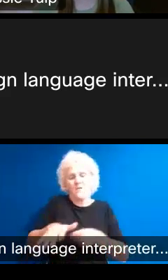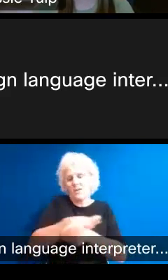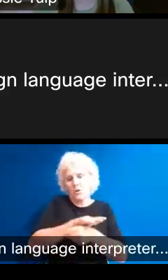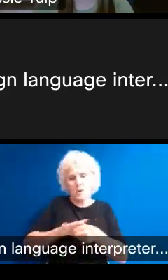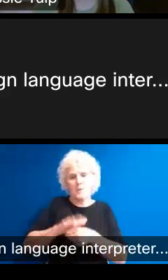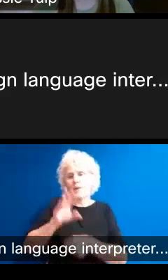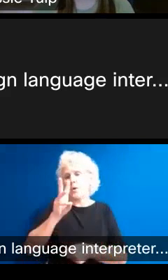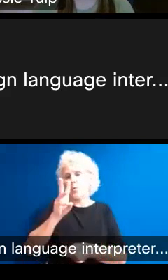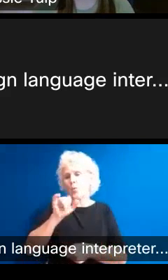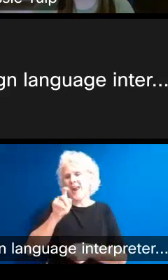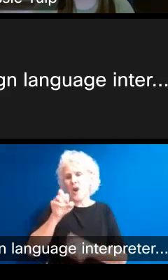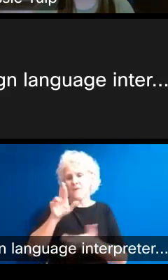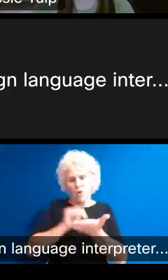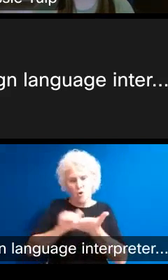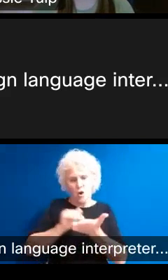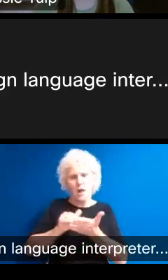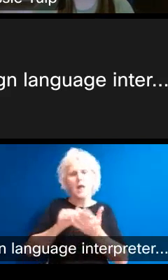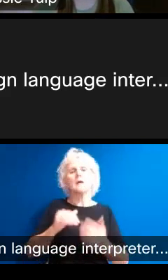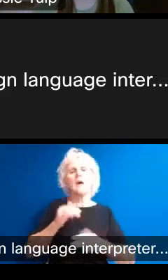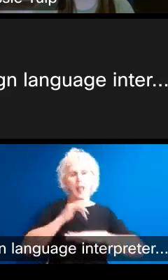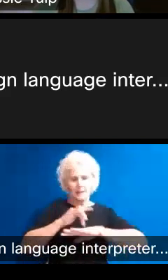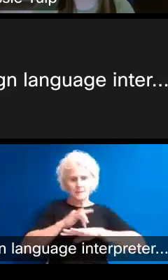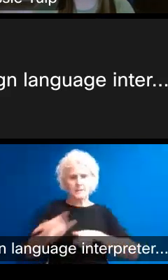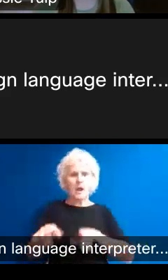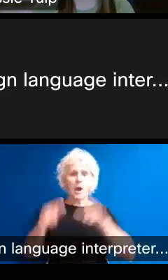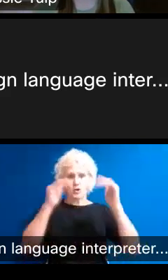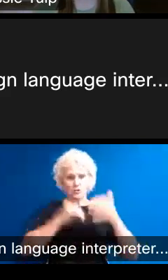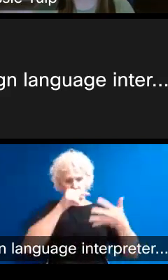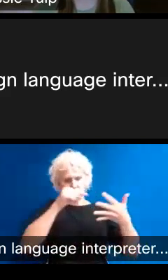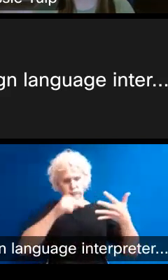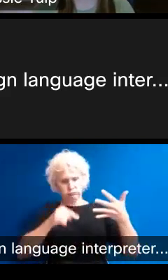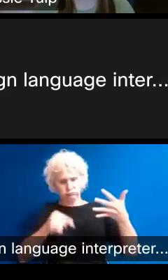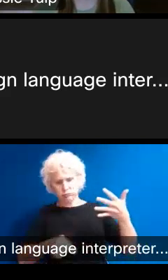MnCHOICES. On this slide, you will find resources on how to find out more about waivers and waiver